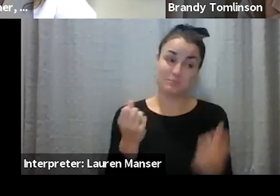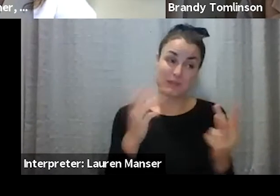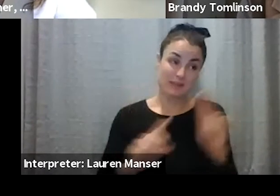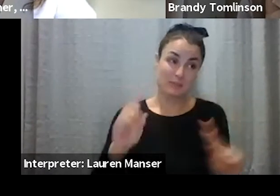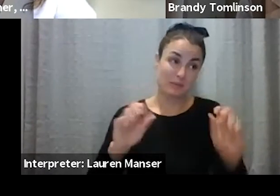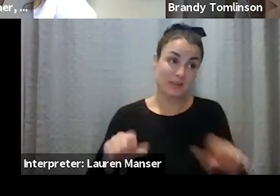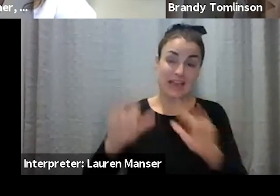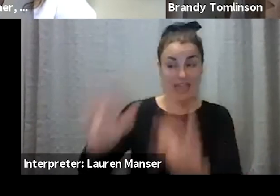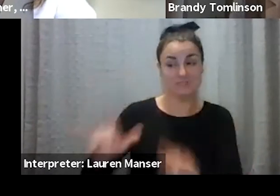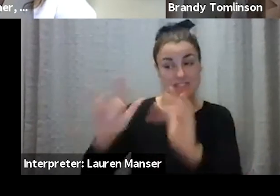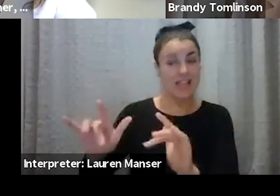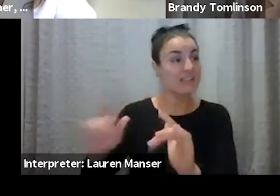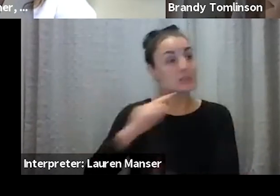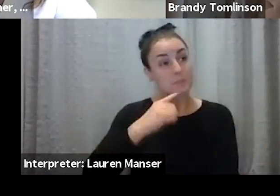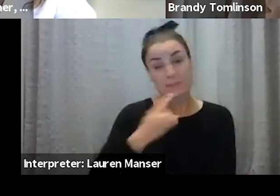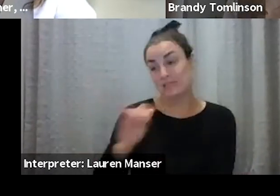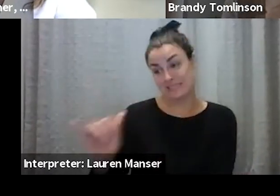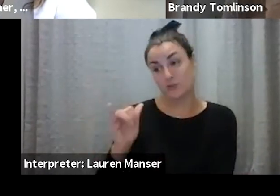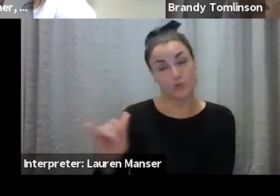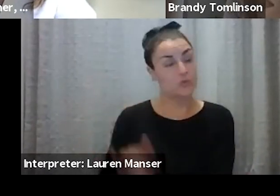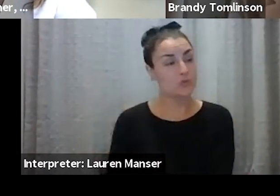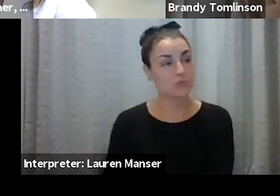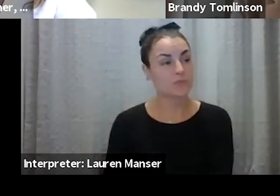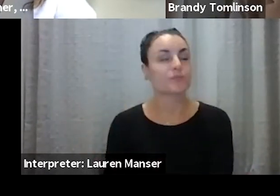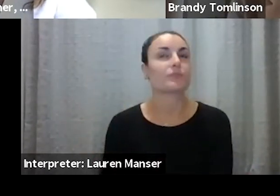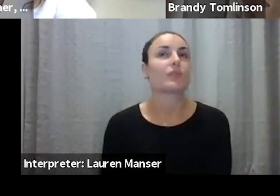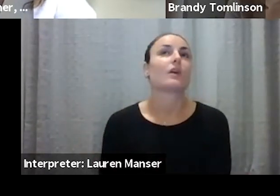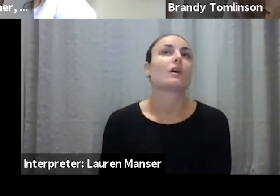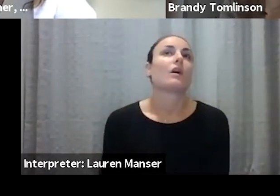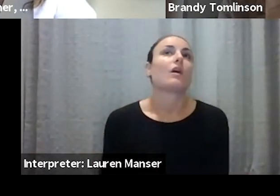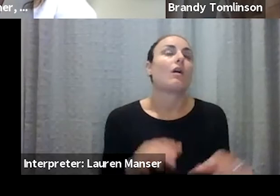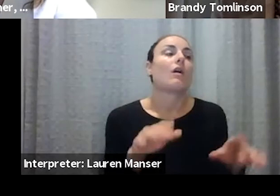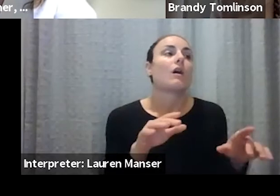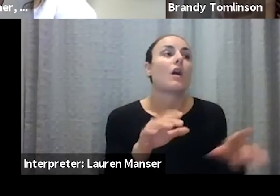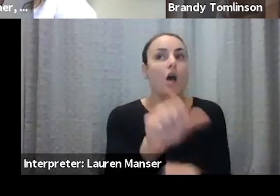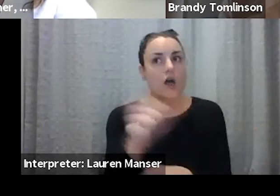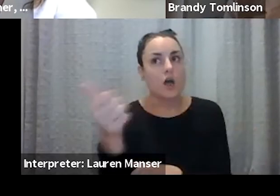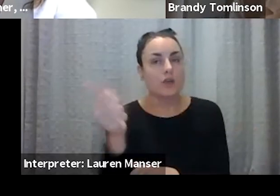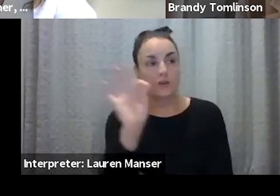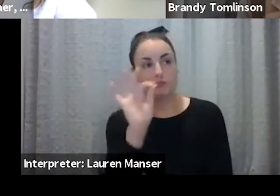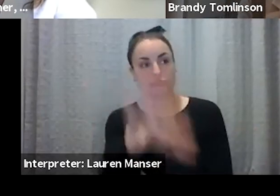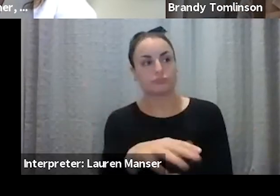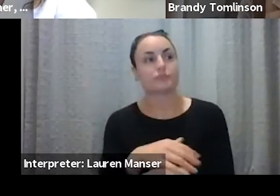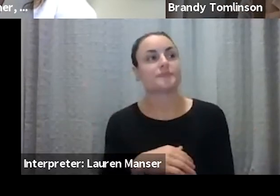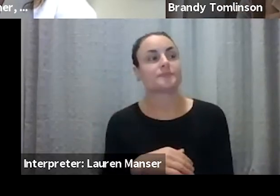The other really interesting point about the virtual world now, as Laquanya on my panel in particular pointed out,